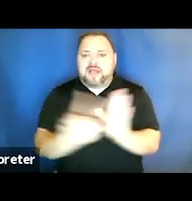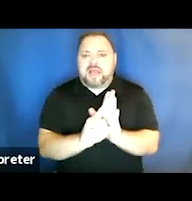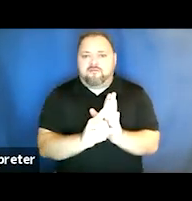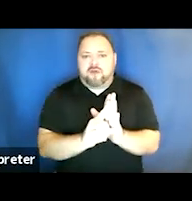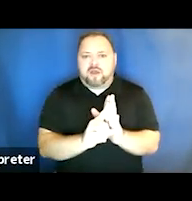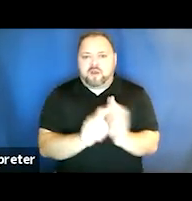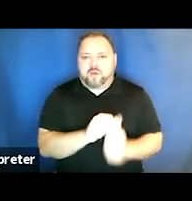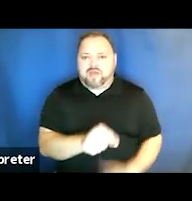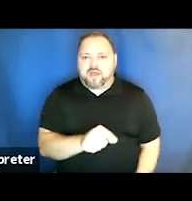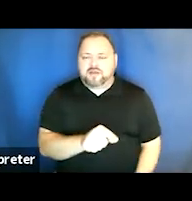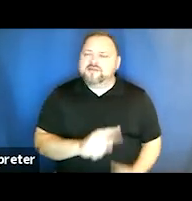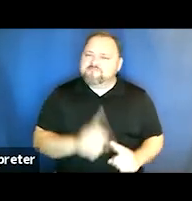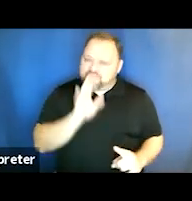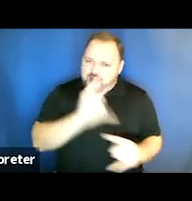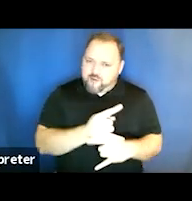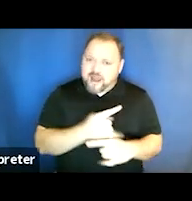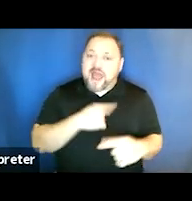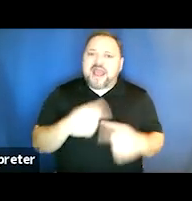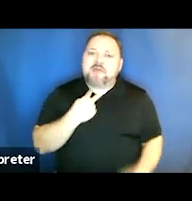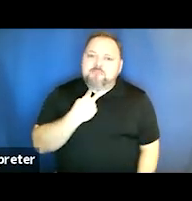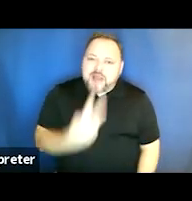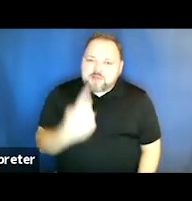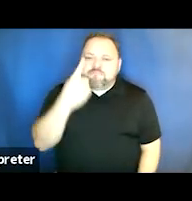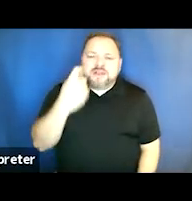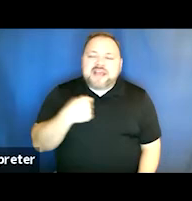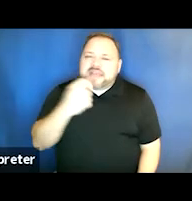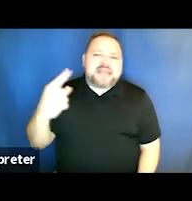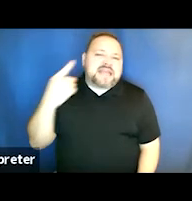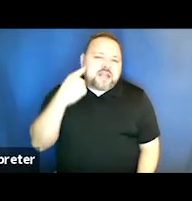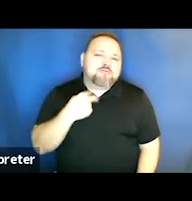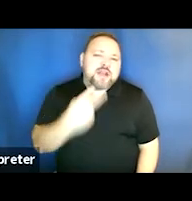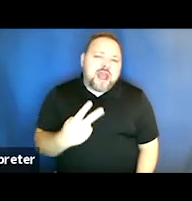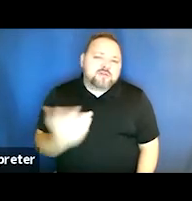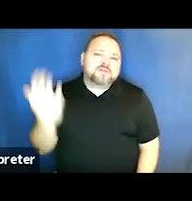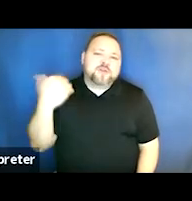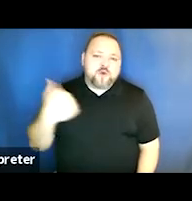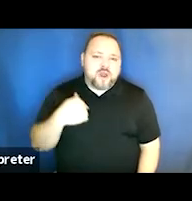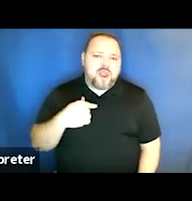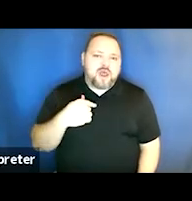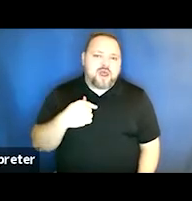but ironically, I can't pronounce it because I didn't hear it pronounced when I wasn't hearing impaired.